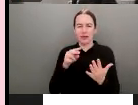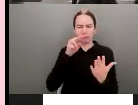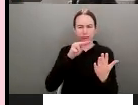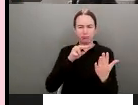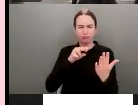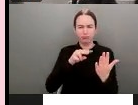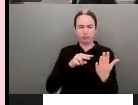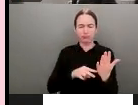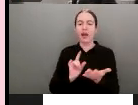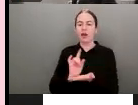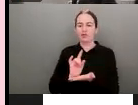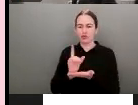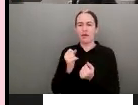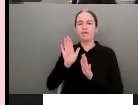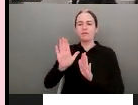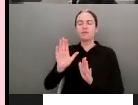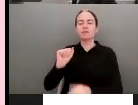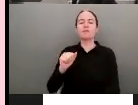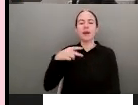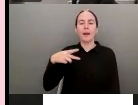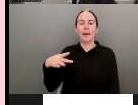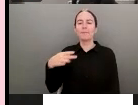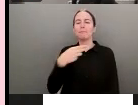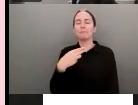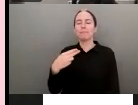that you can get from Google Play store,